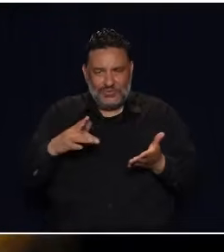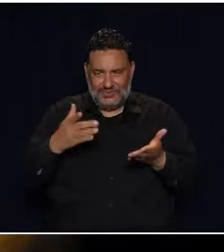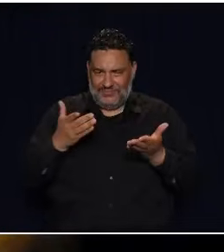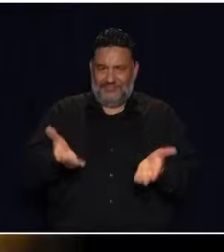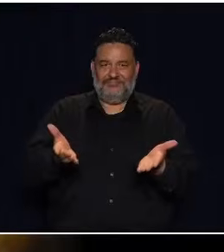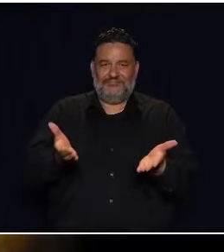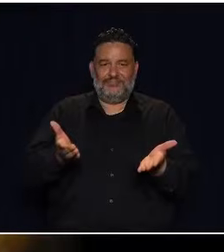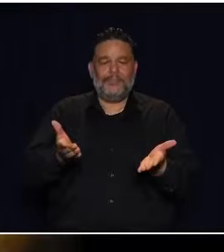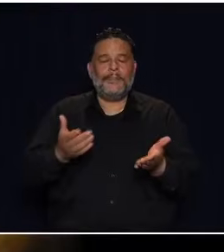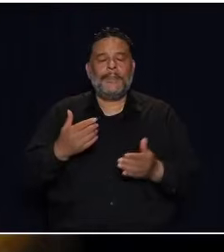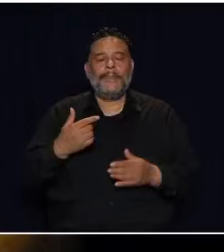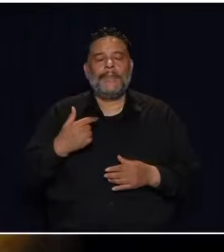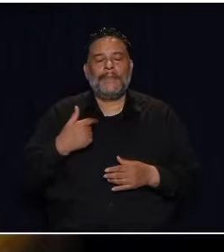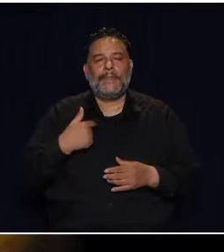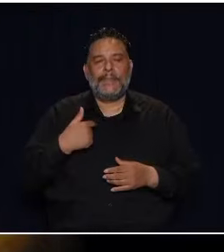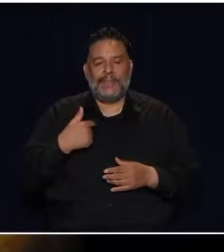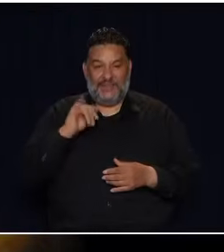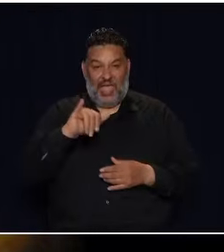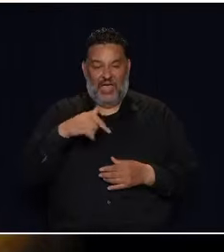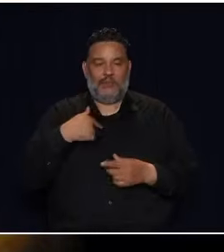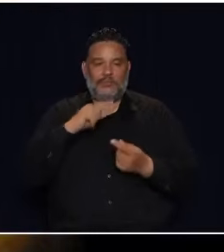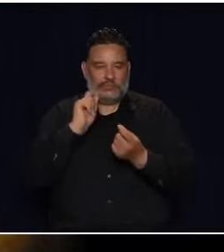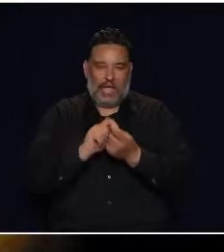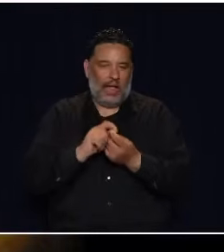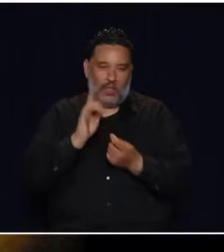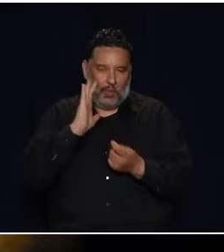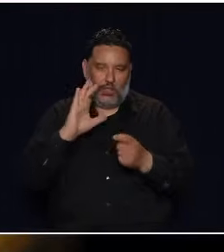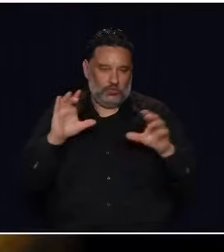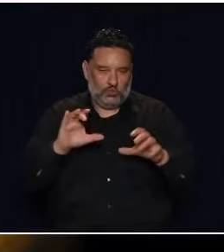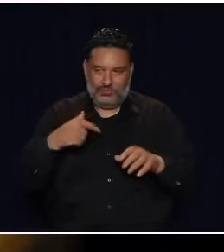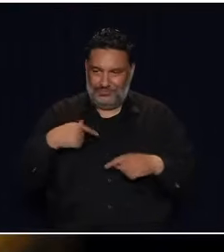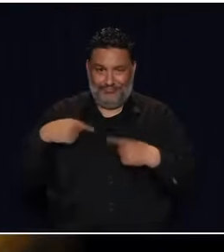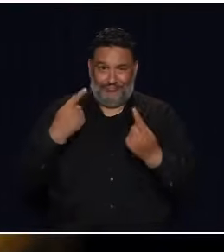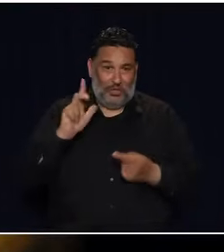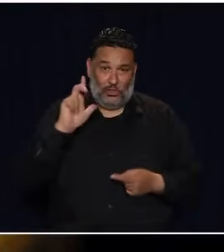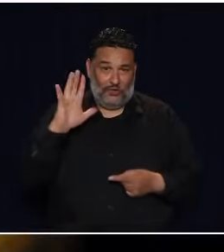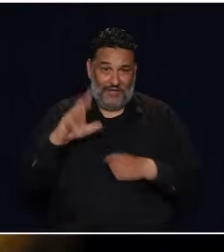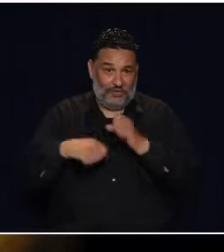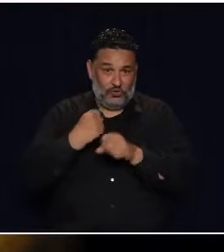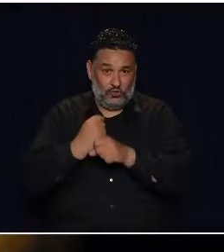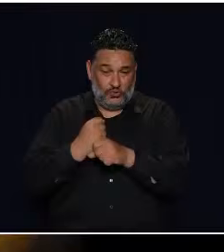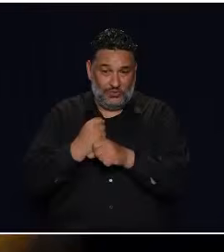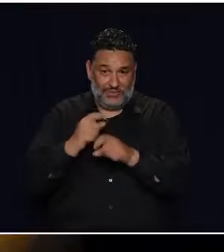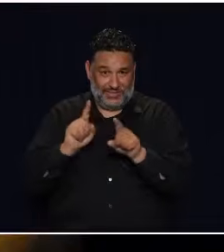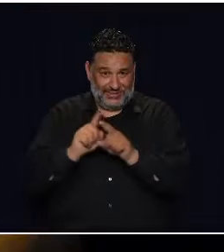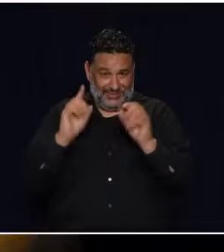UNDERSTAND, RECOGNIZE AND VALUE THE STOOUDENTS WE HAVE IN FRONTF